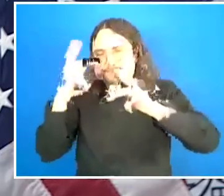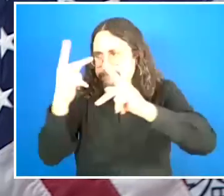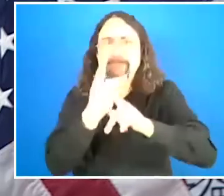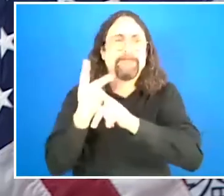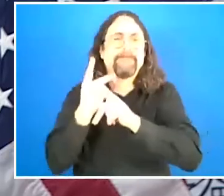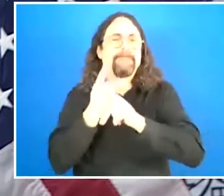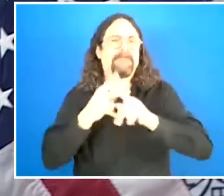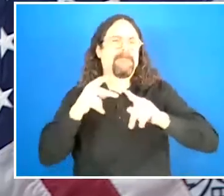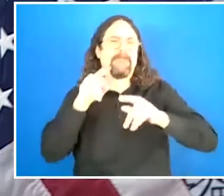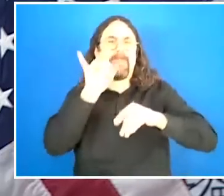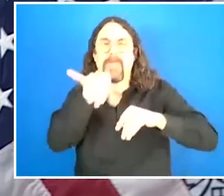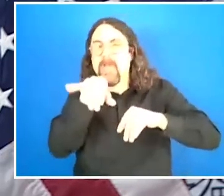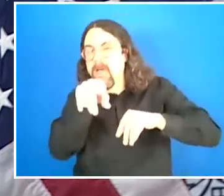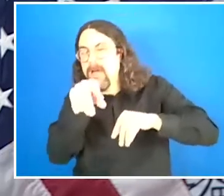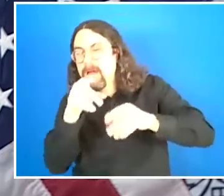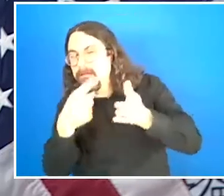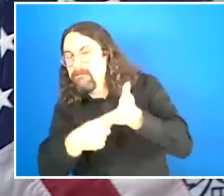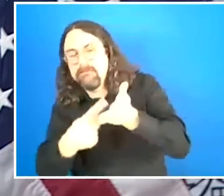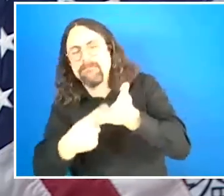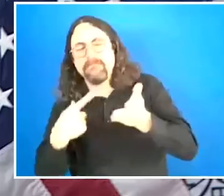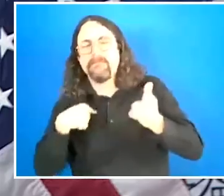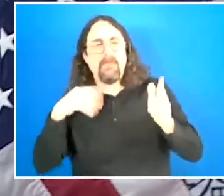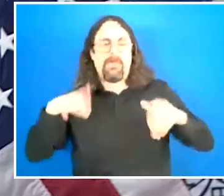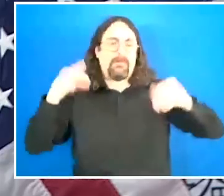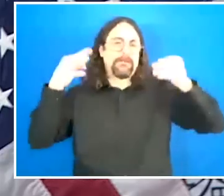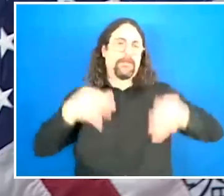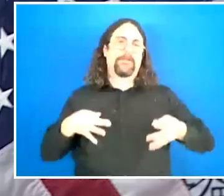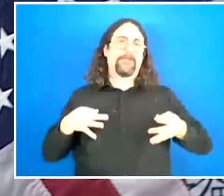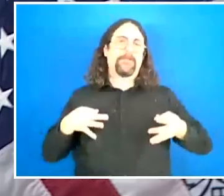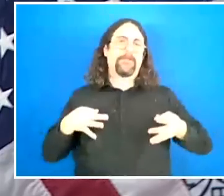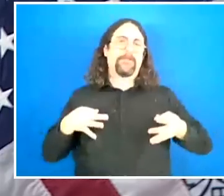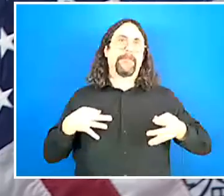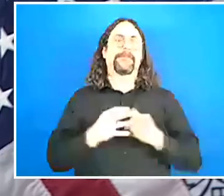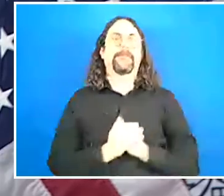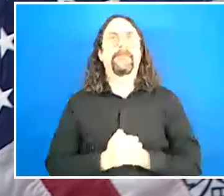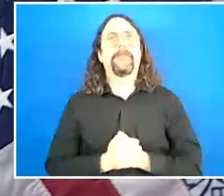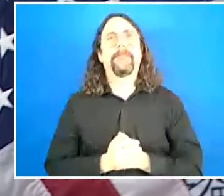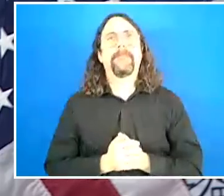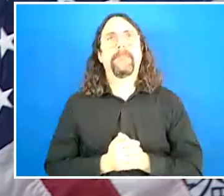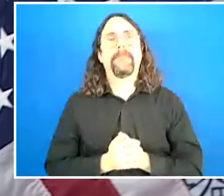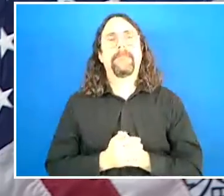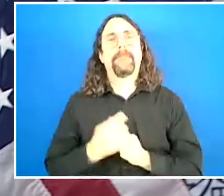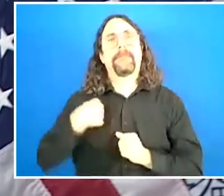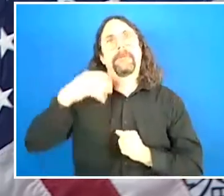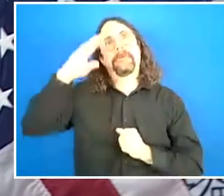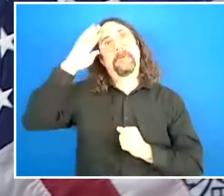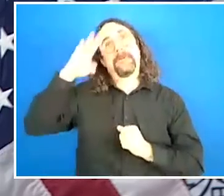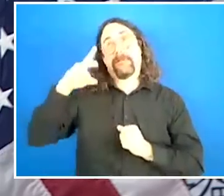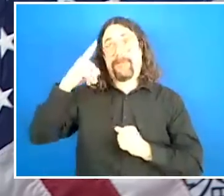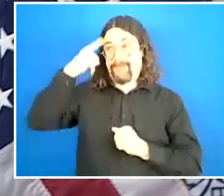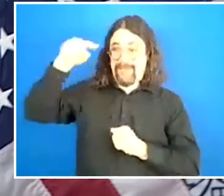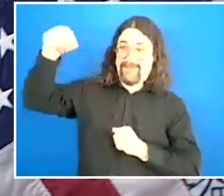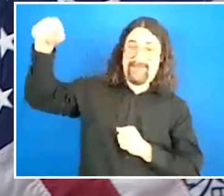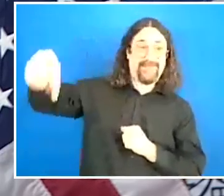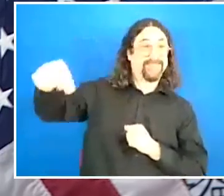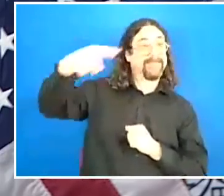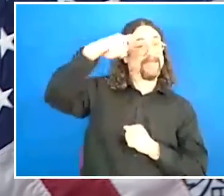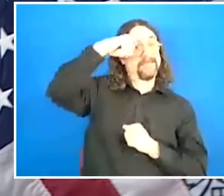SOON IN TERMS OF WHAT SUMMER ALERNNGI OIOPTNS THERE WILL BE. WE UNDERSTAND